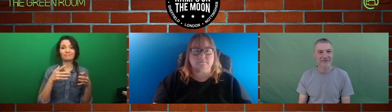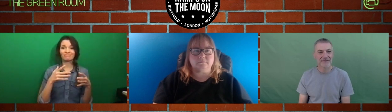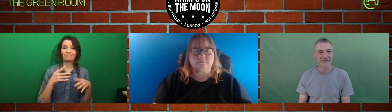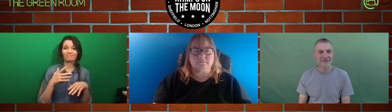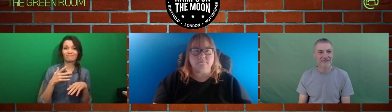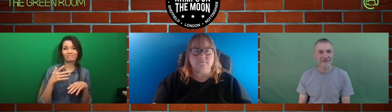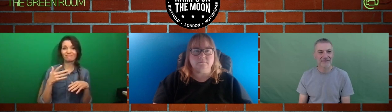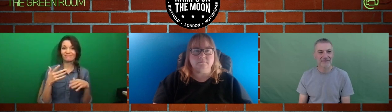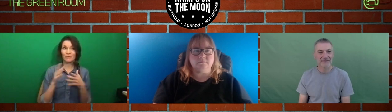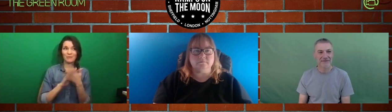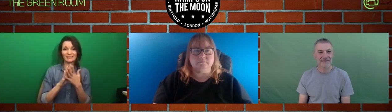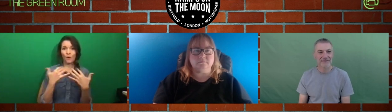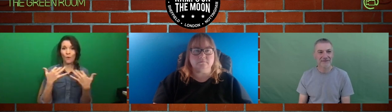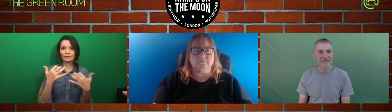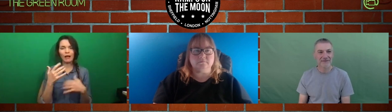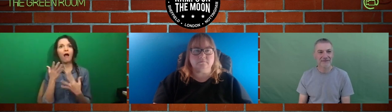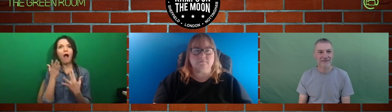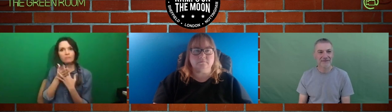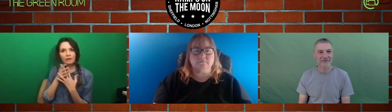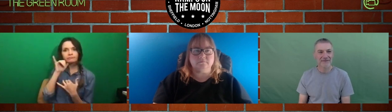access within the cast as well and it